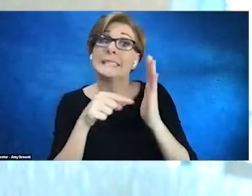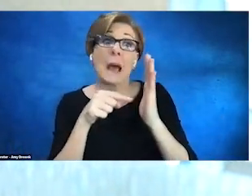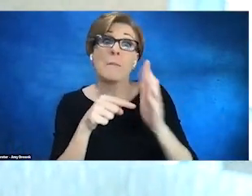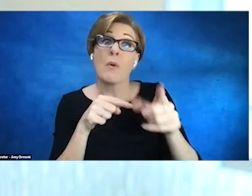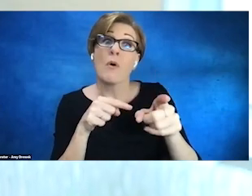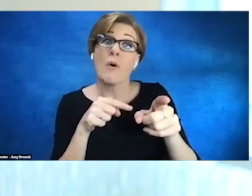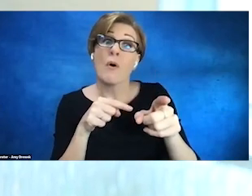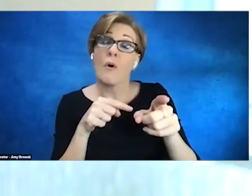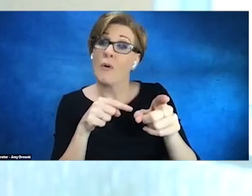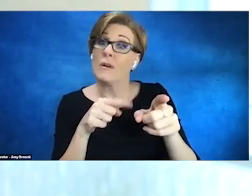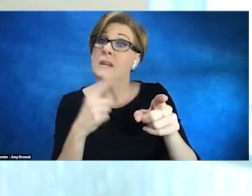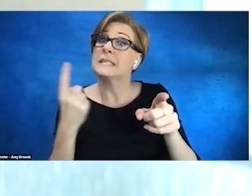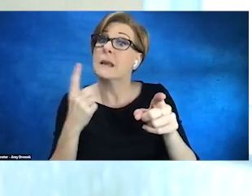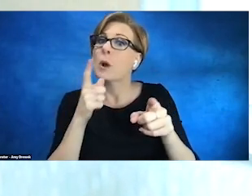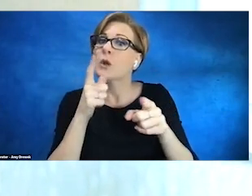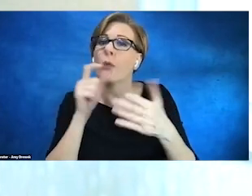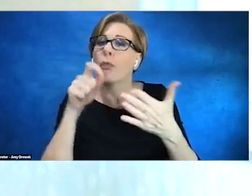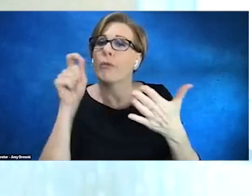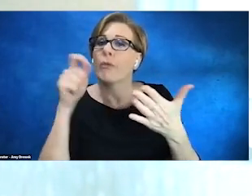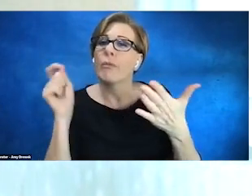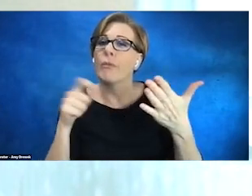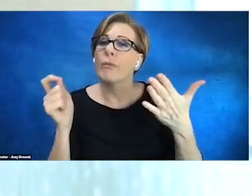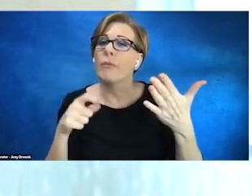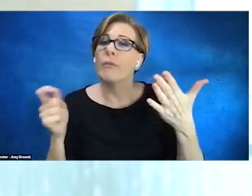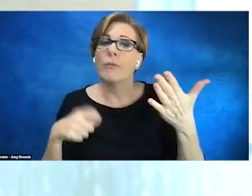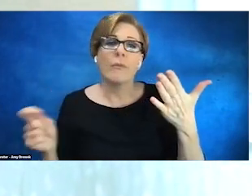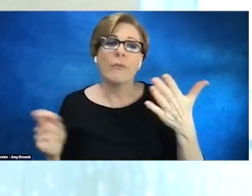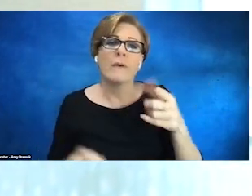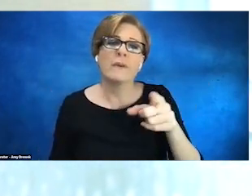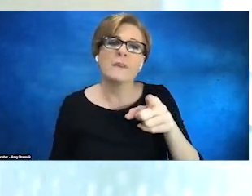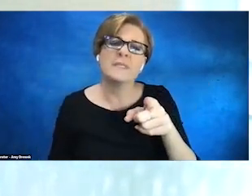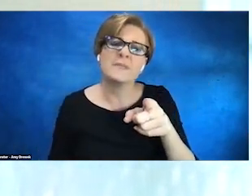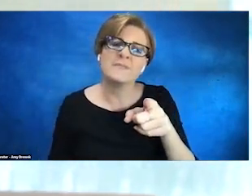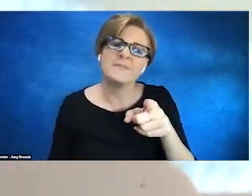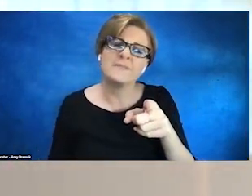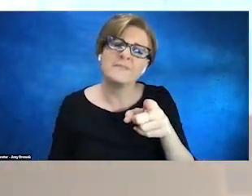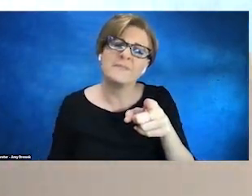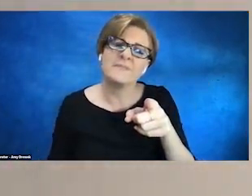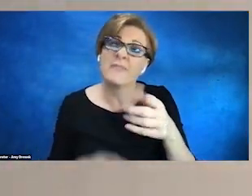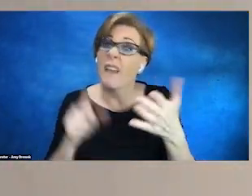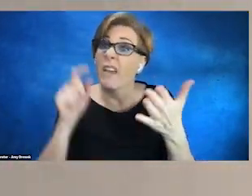ballot that has been completed using a ballpoint pen and check marks and you can see sometimes that